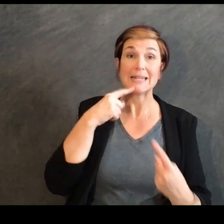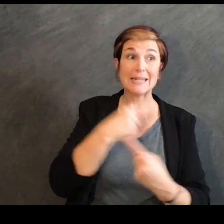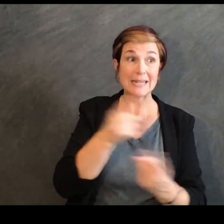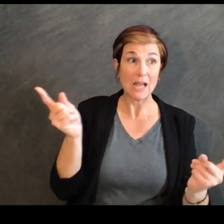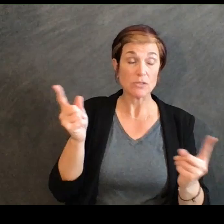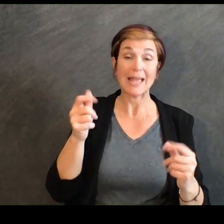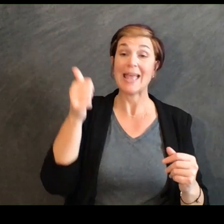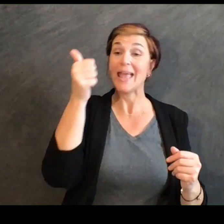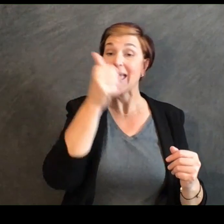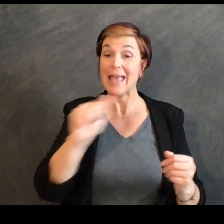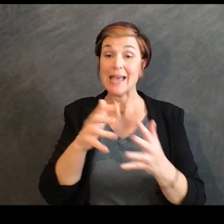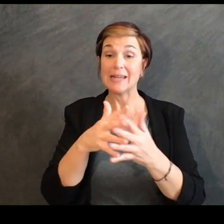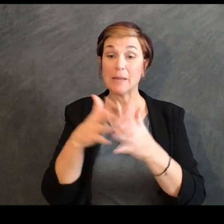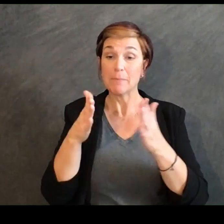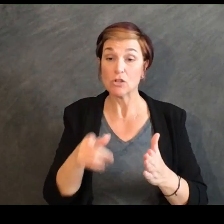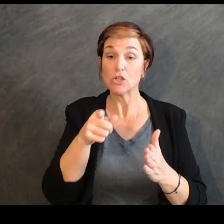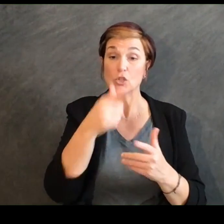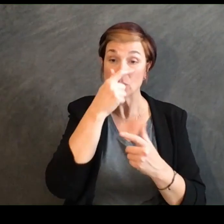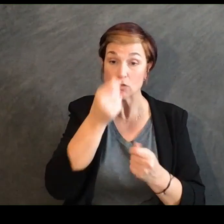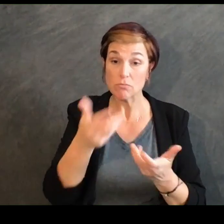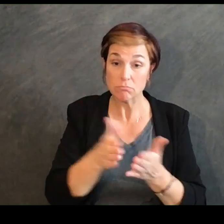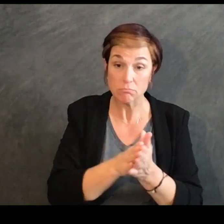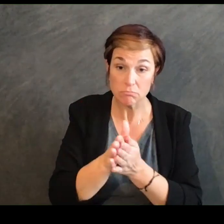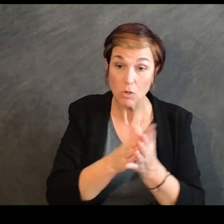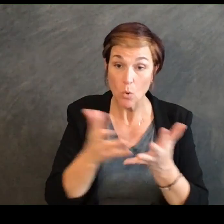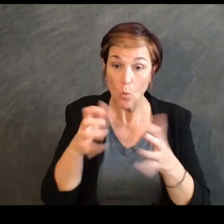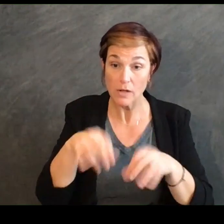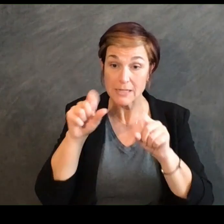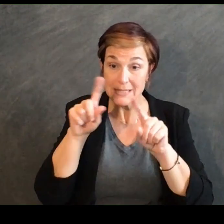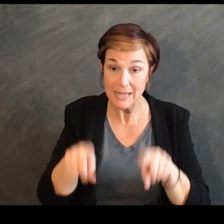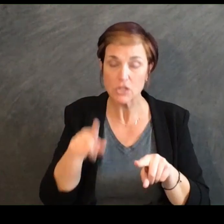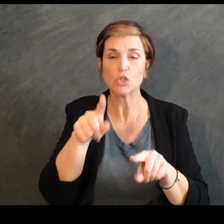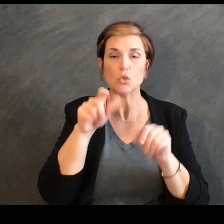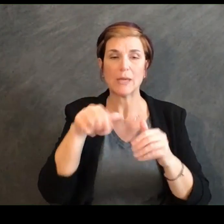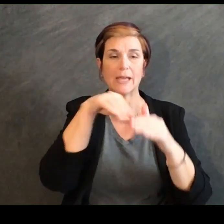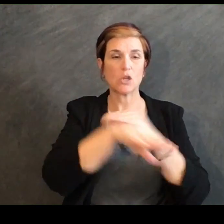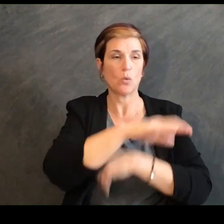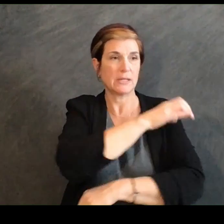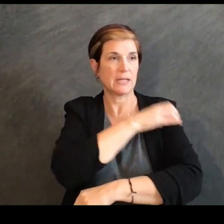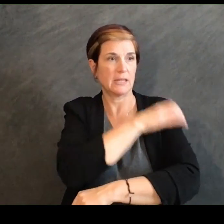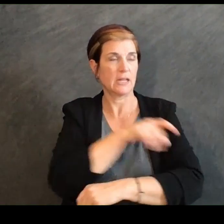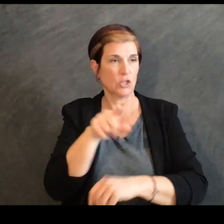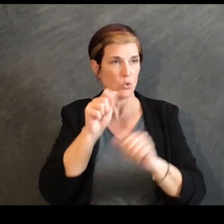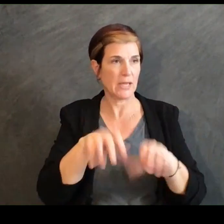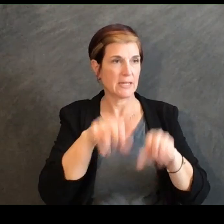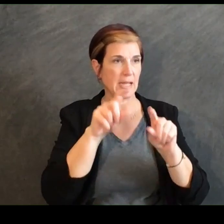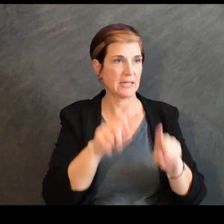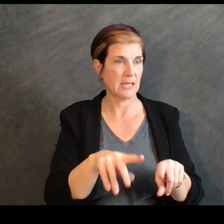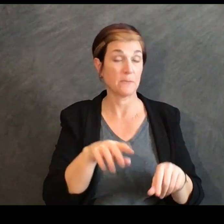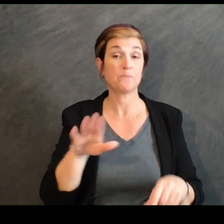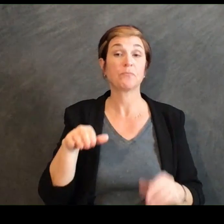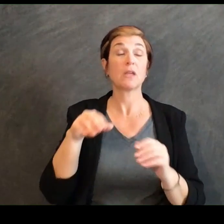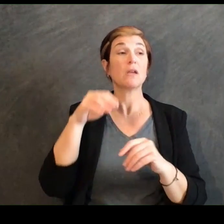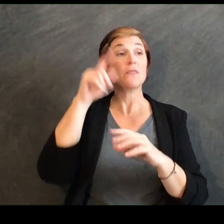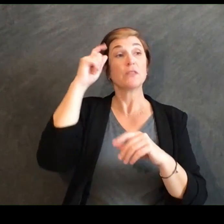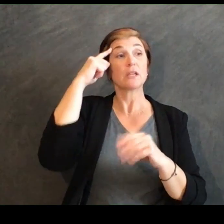wanted to get a test would be able clinically to get a test because I literally heard from the governor of Washington State who said the doctors in